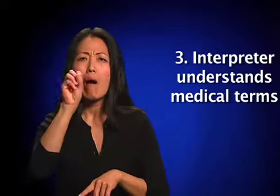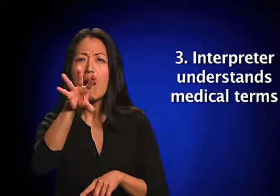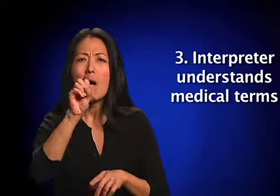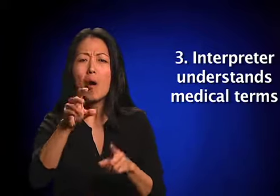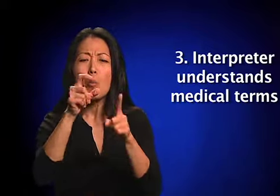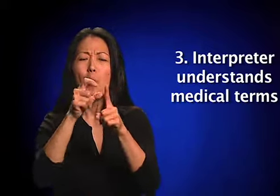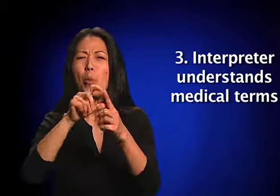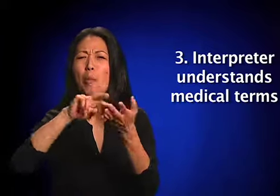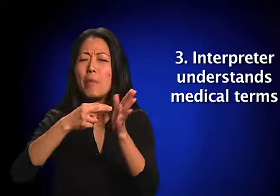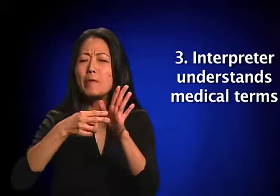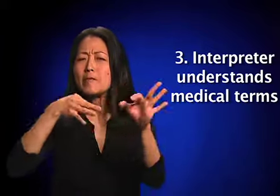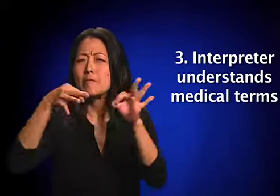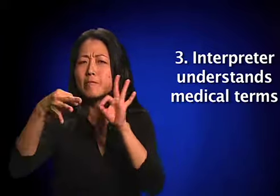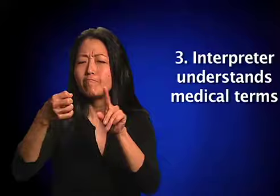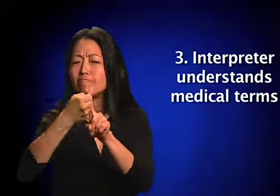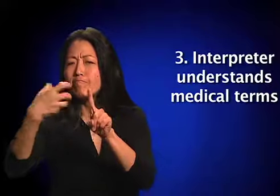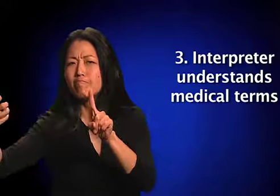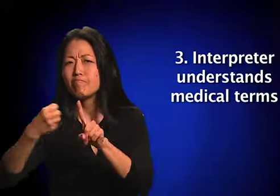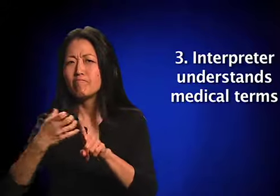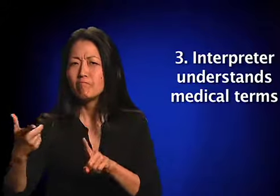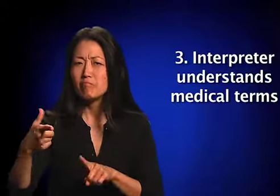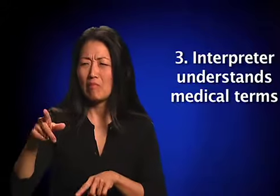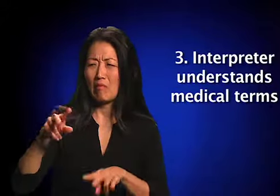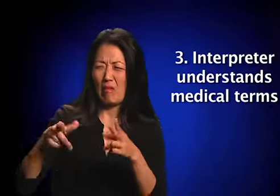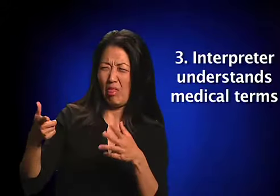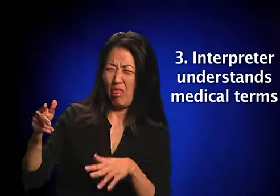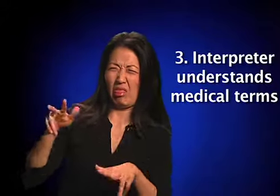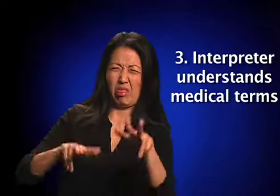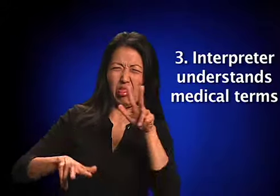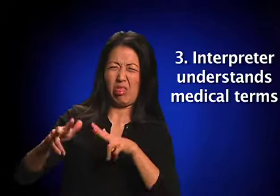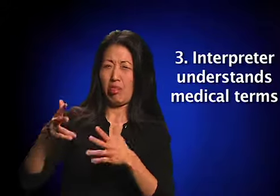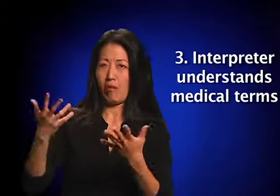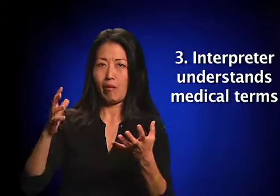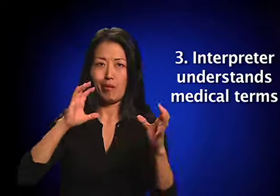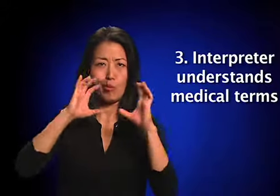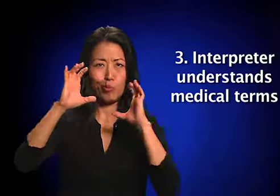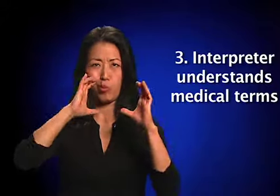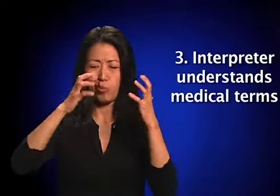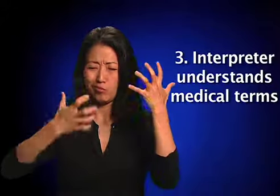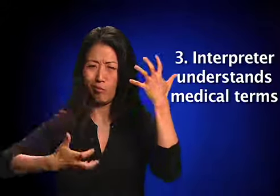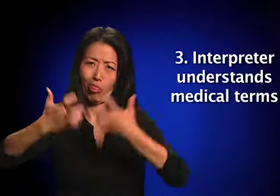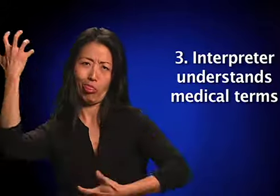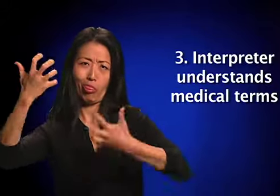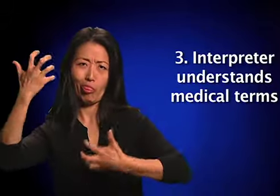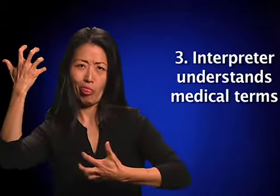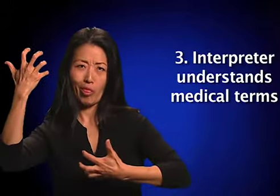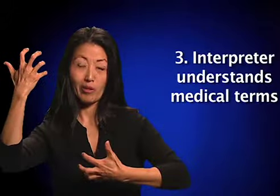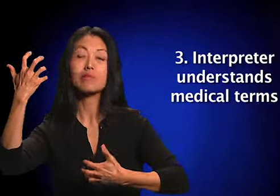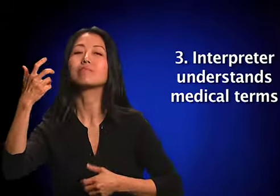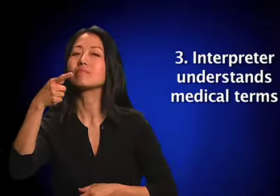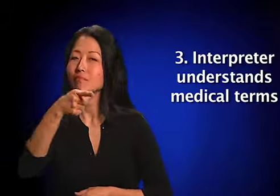If you don't think the interpreter is doing a good job, you should tell the hospital you don't understand